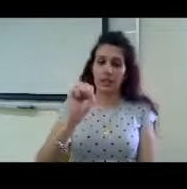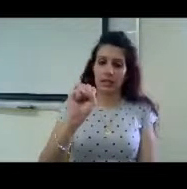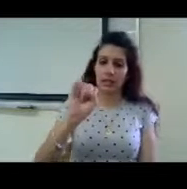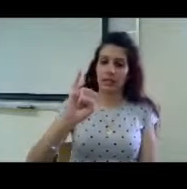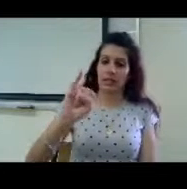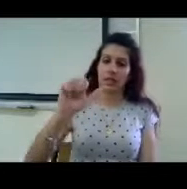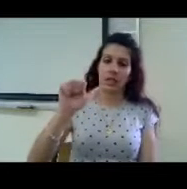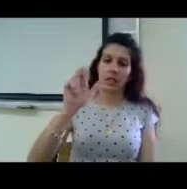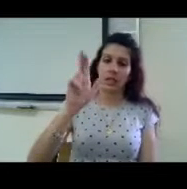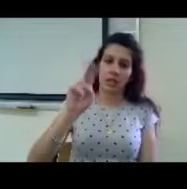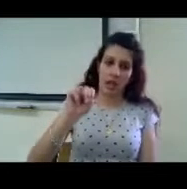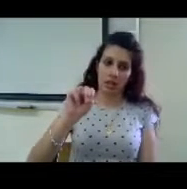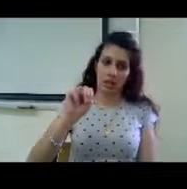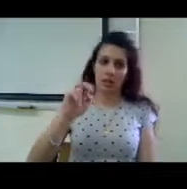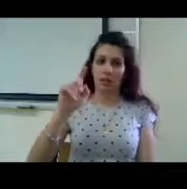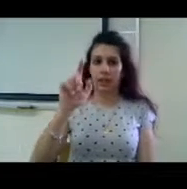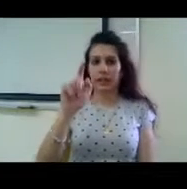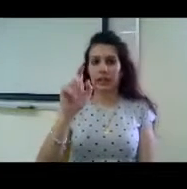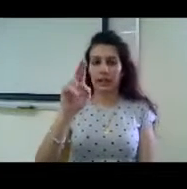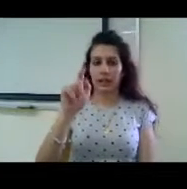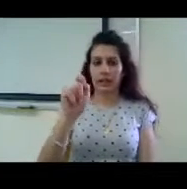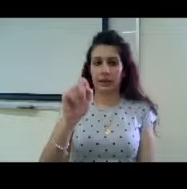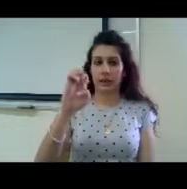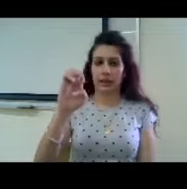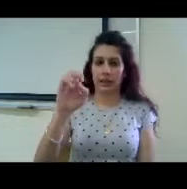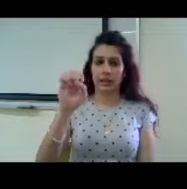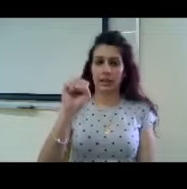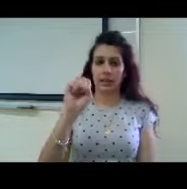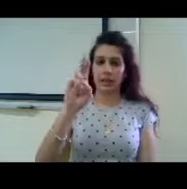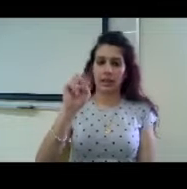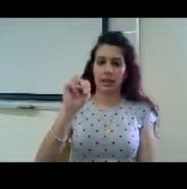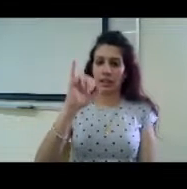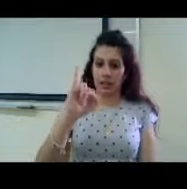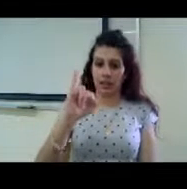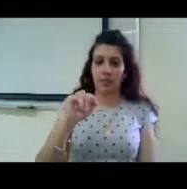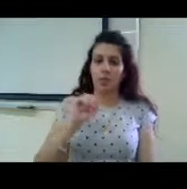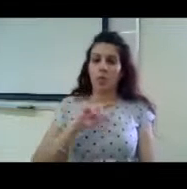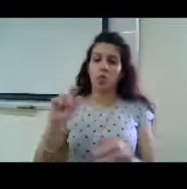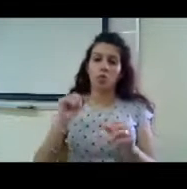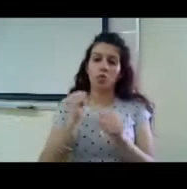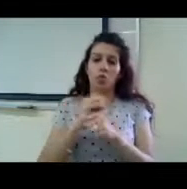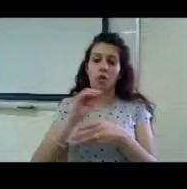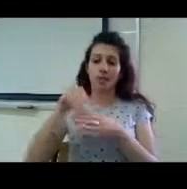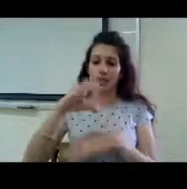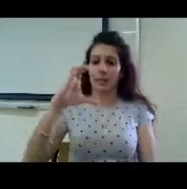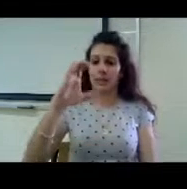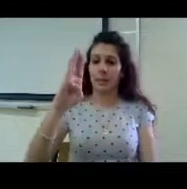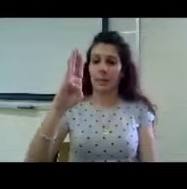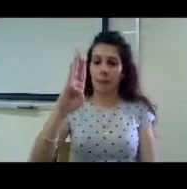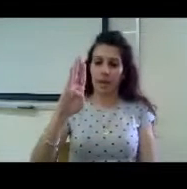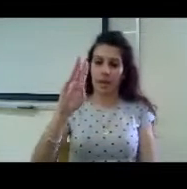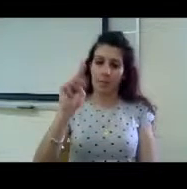presentation mode but I can say that to the Universal Design for Learning